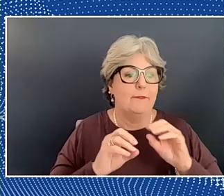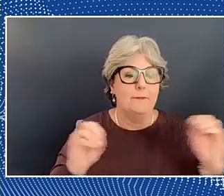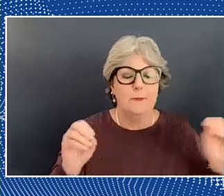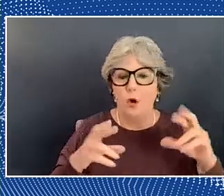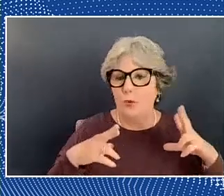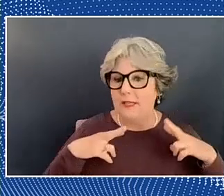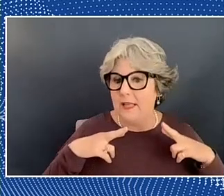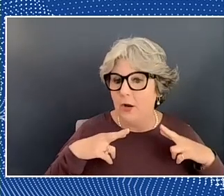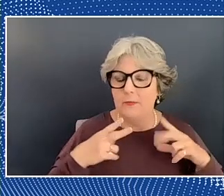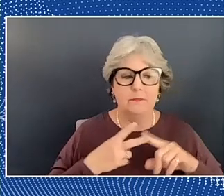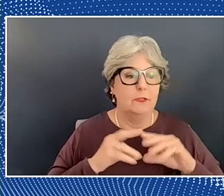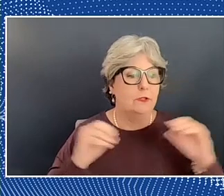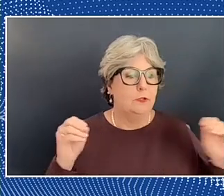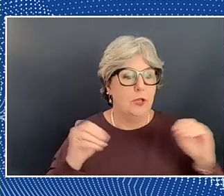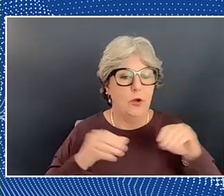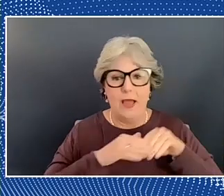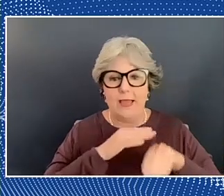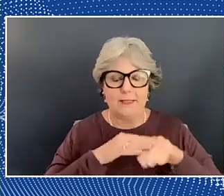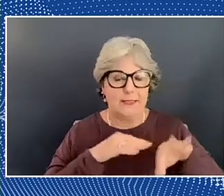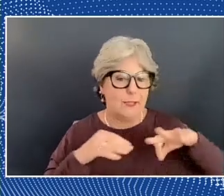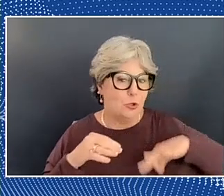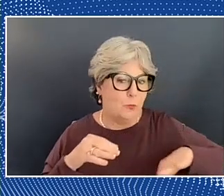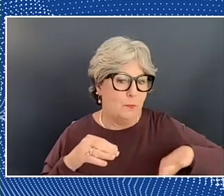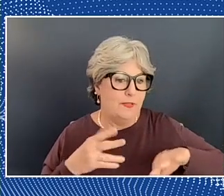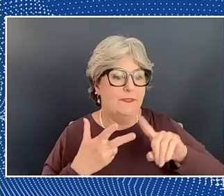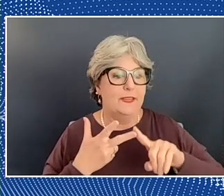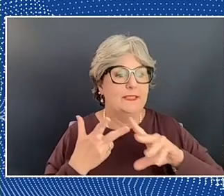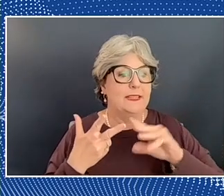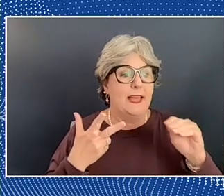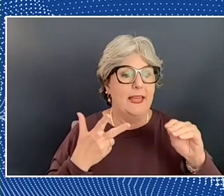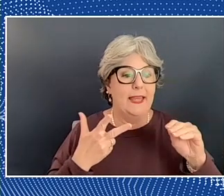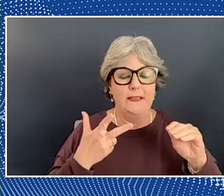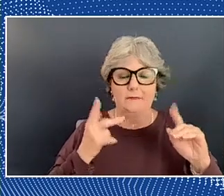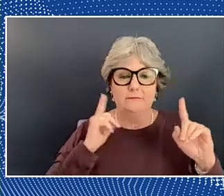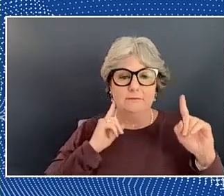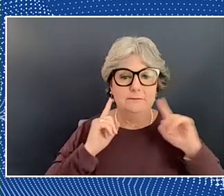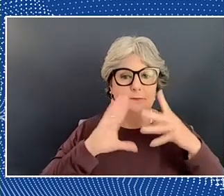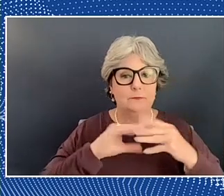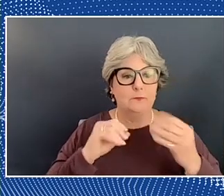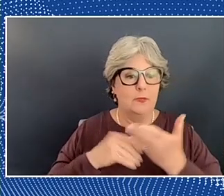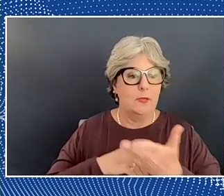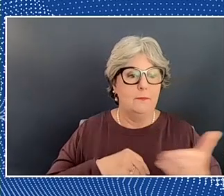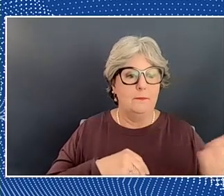real access to benefits, and hearing the stories of people who are 10, 20 years my